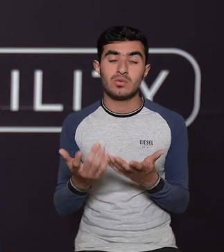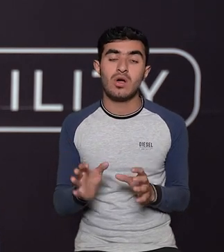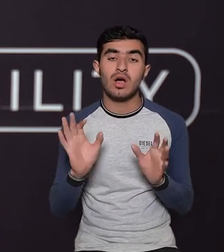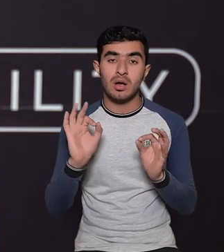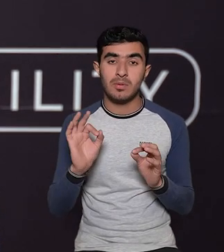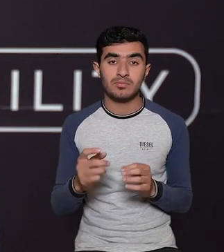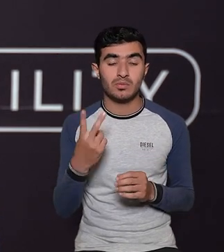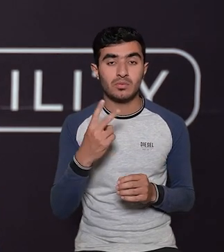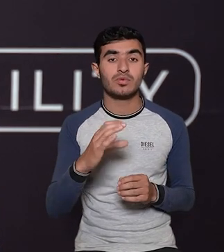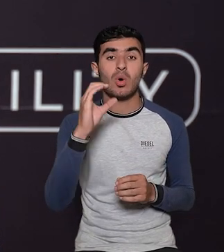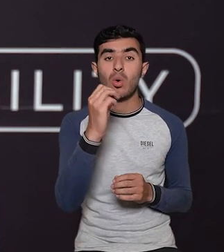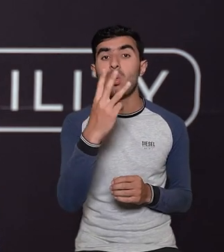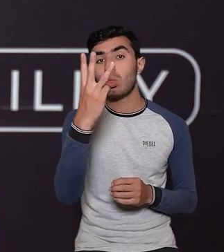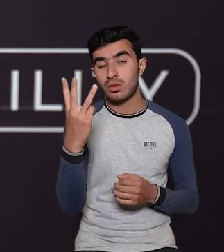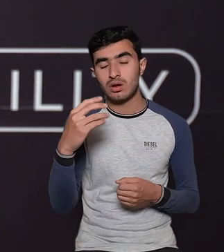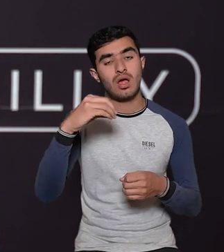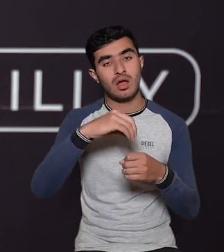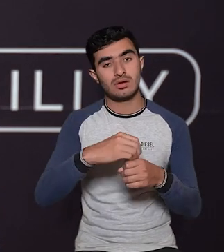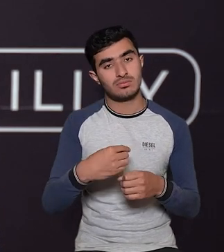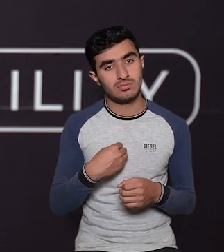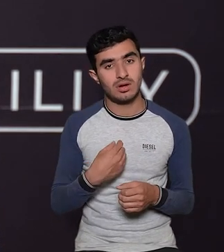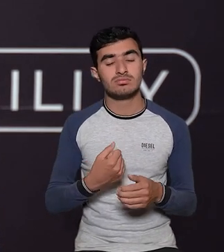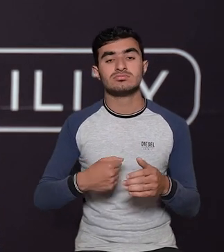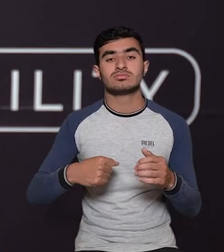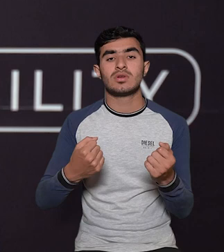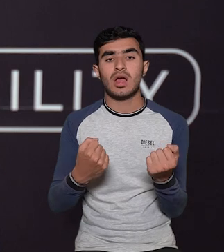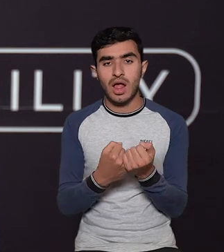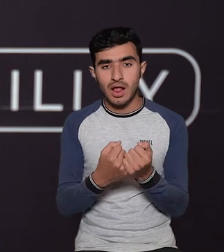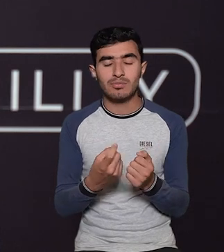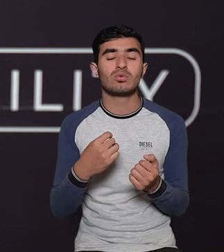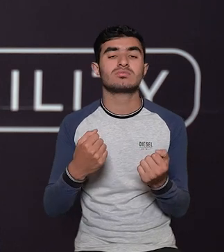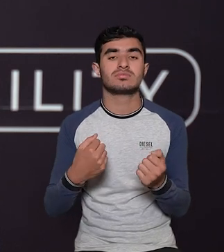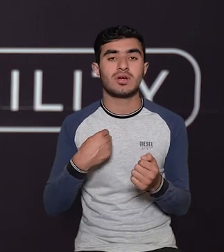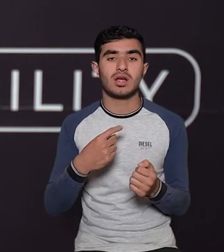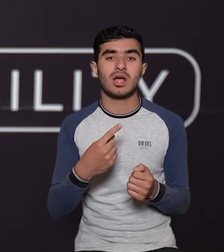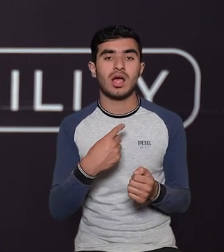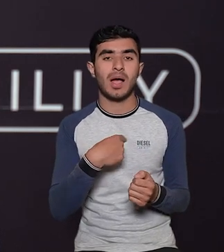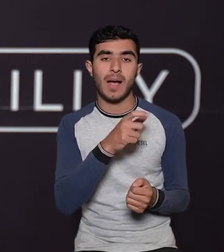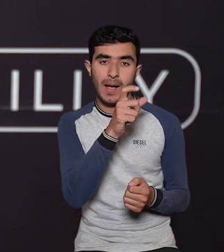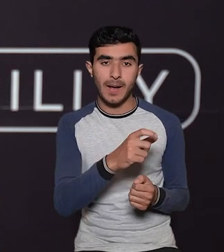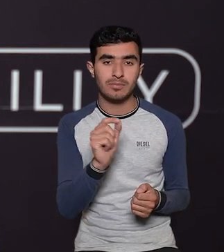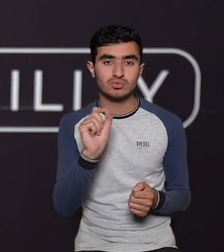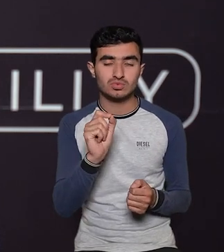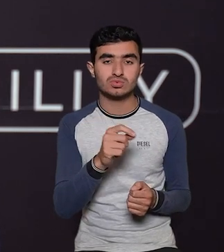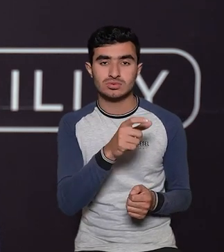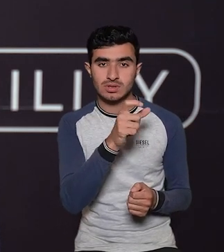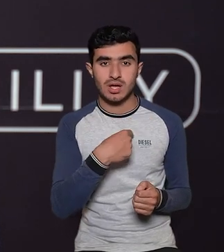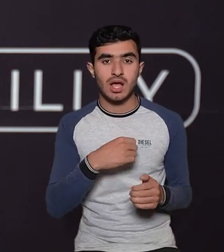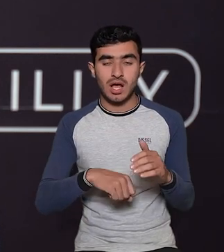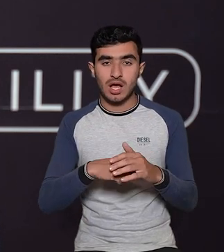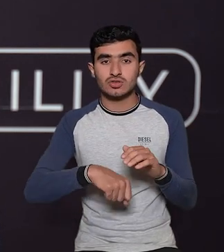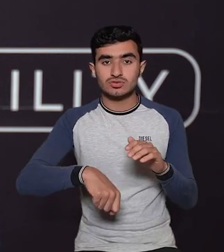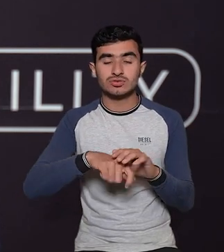So I also won that league and I was as the winning Captain of Hali House and I got the trophy of Football League.